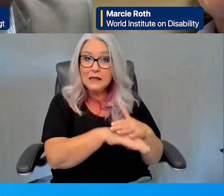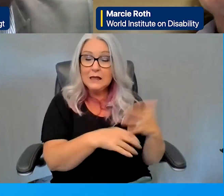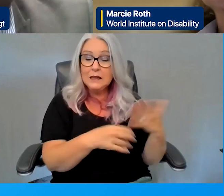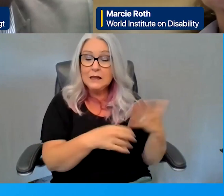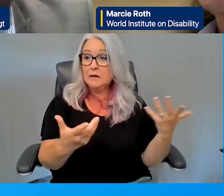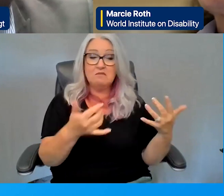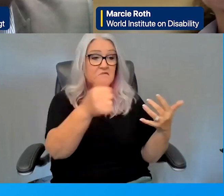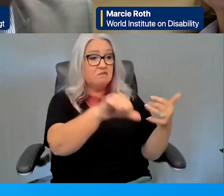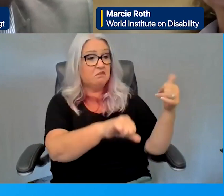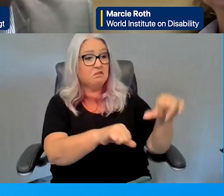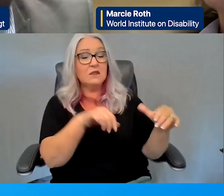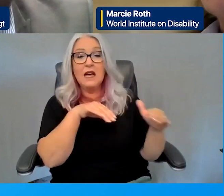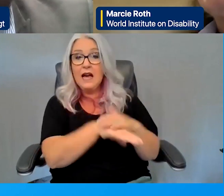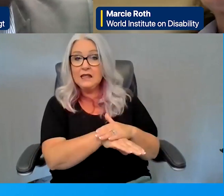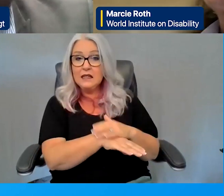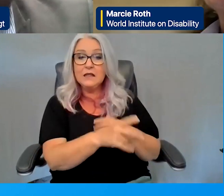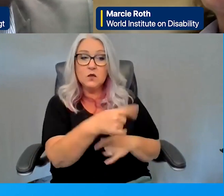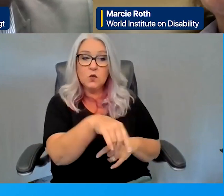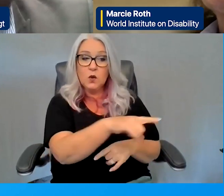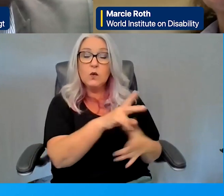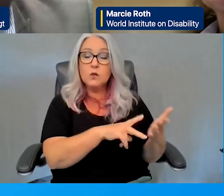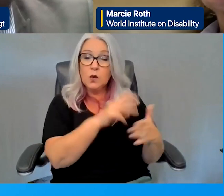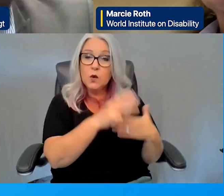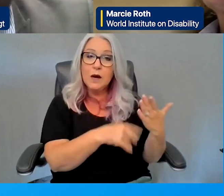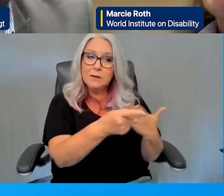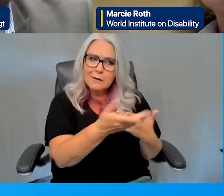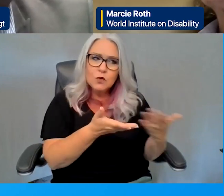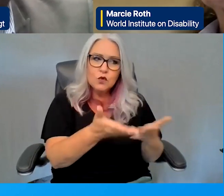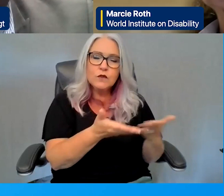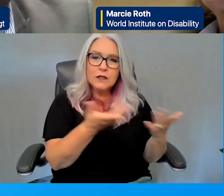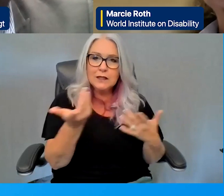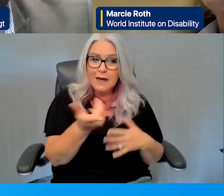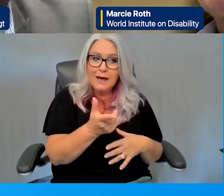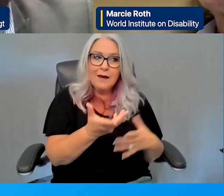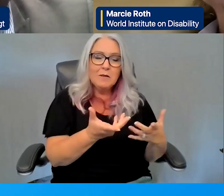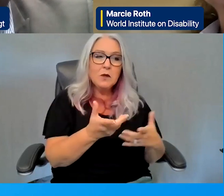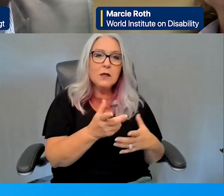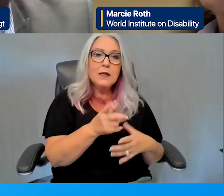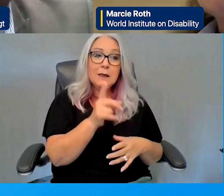access to those programs and services that people need in